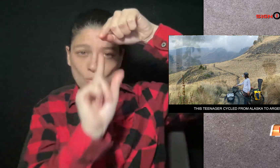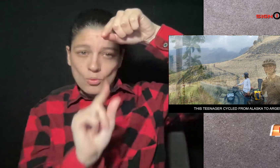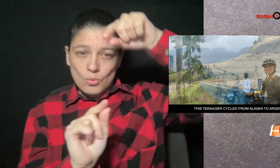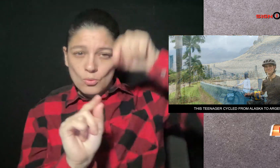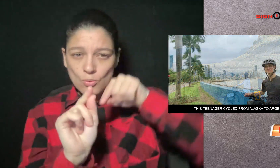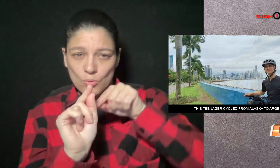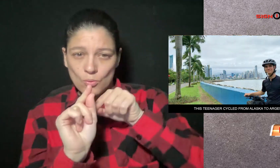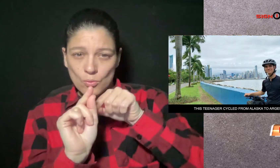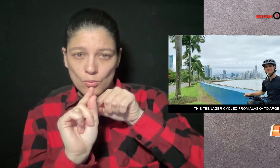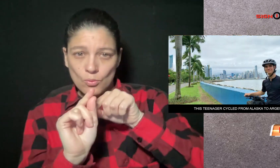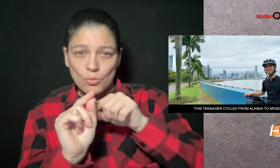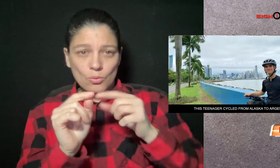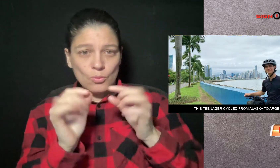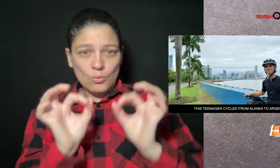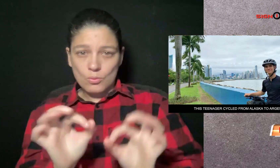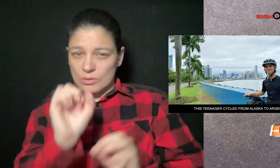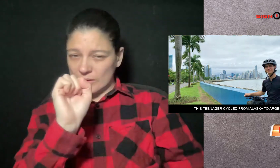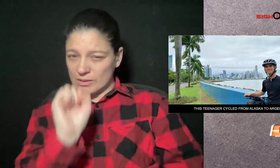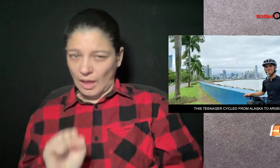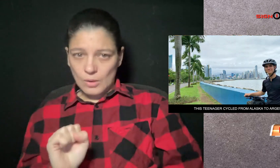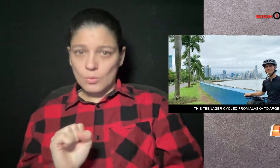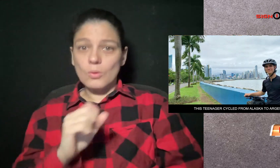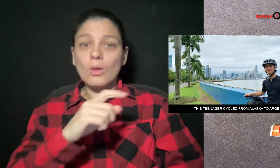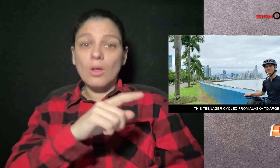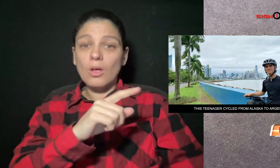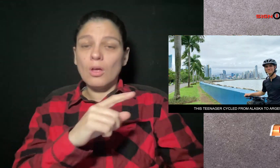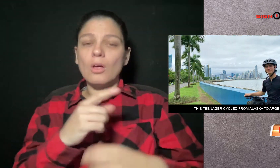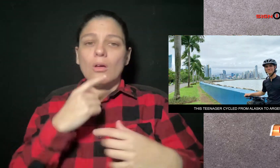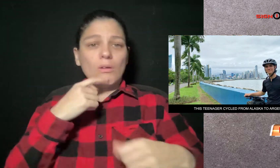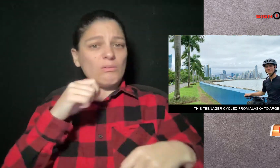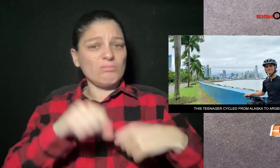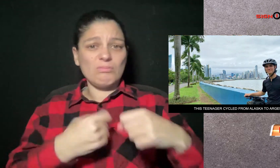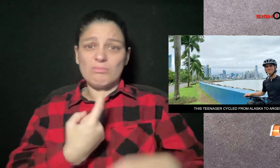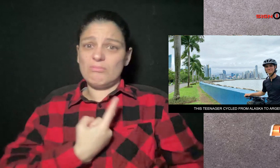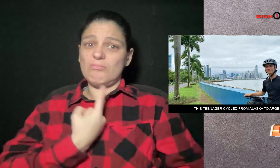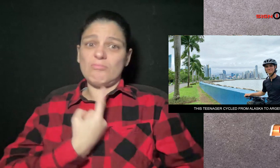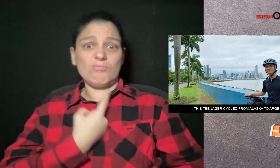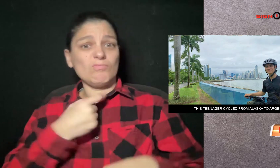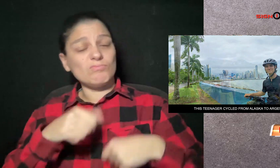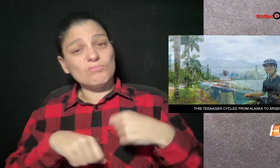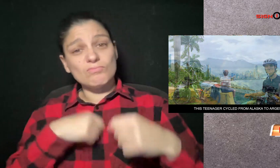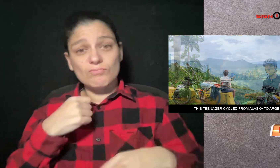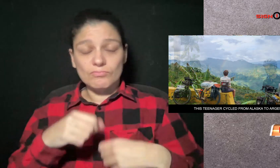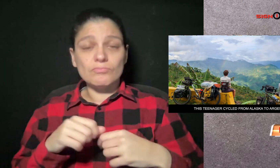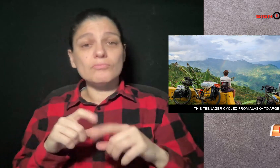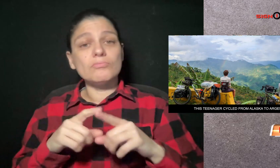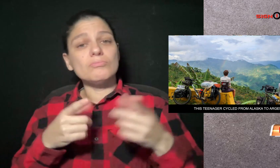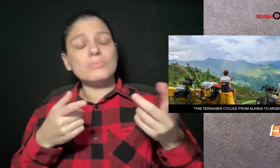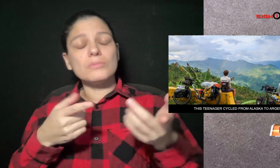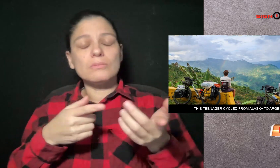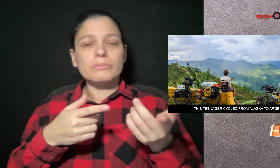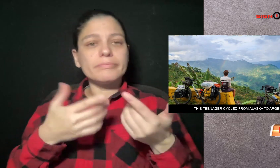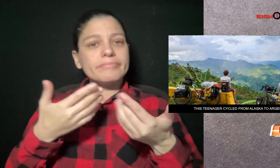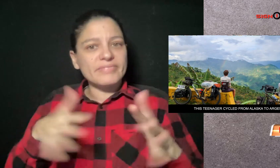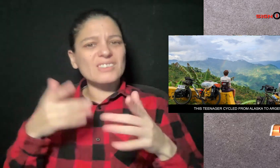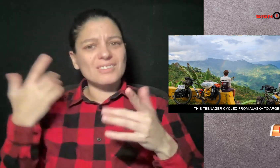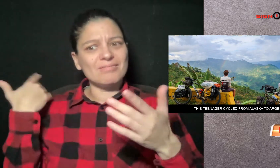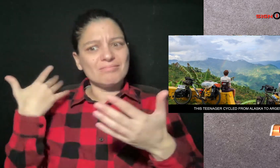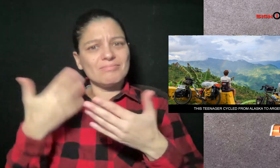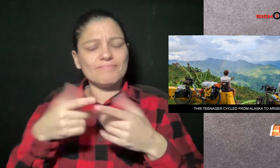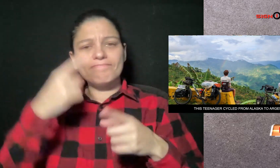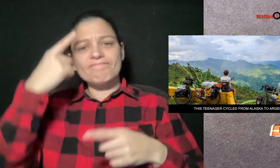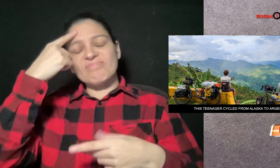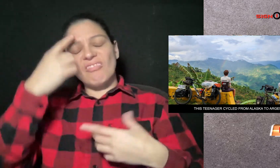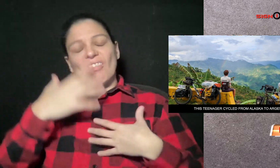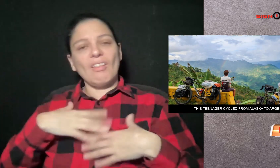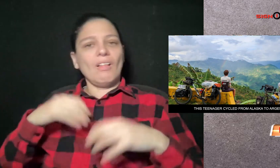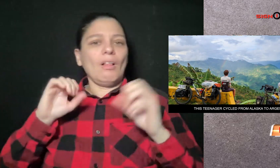Argentina the southernmost point in South America for most of the journey Garner was